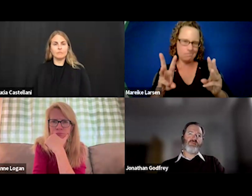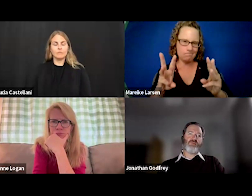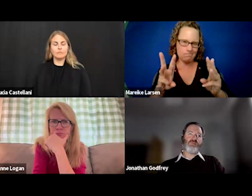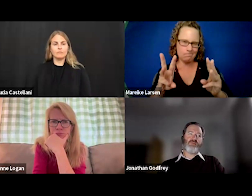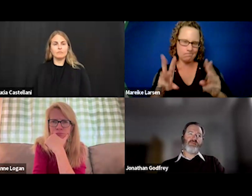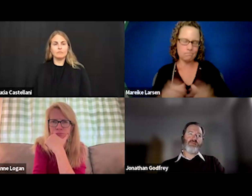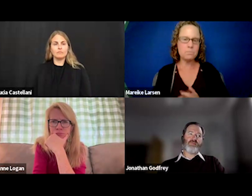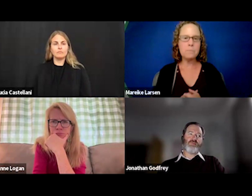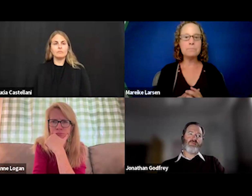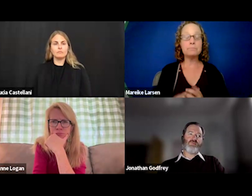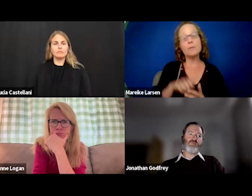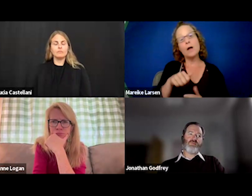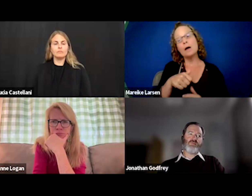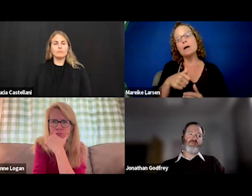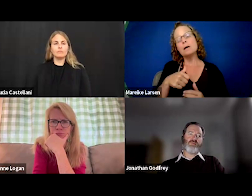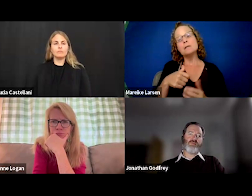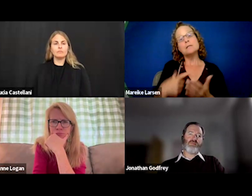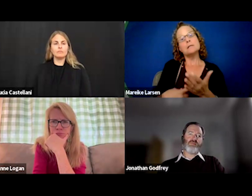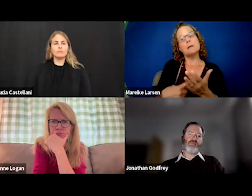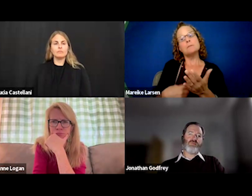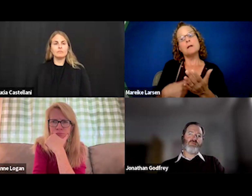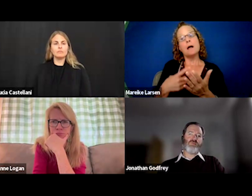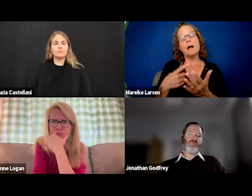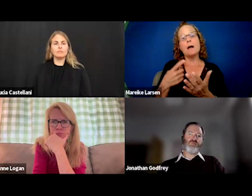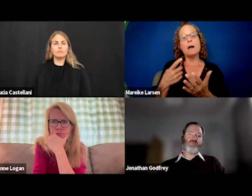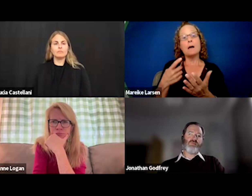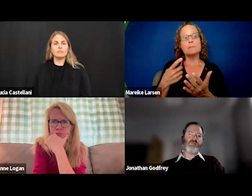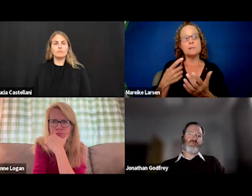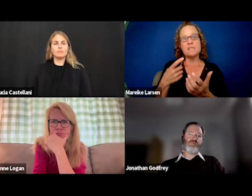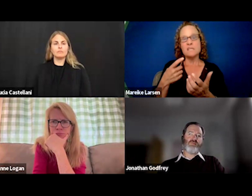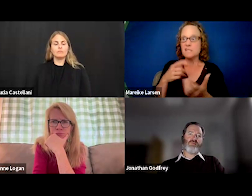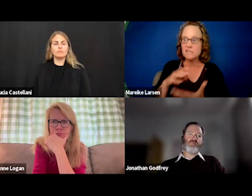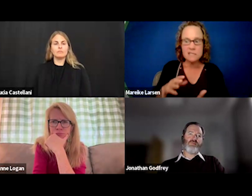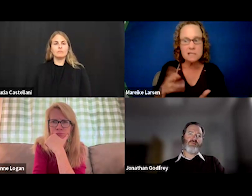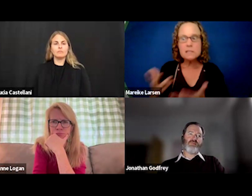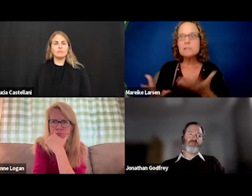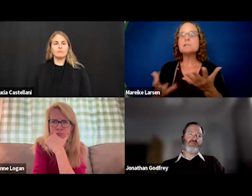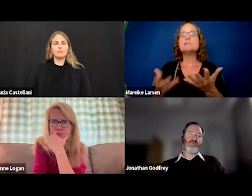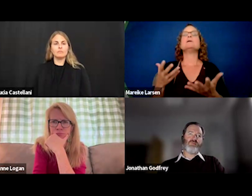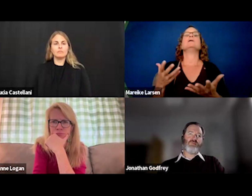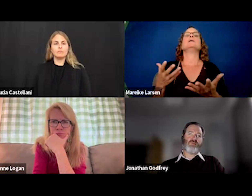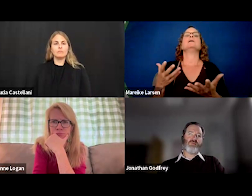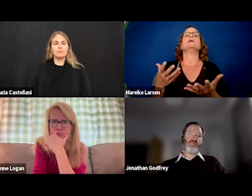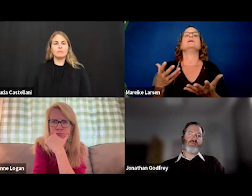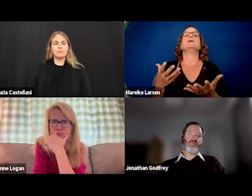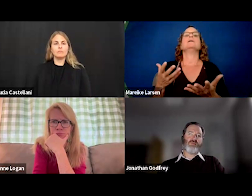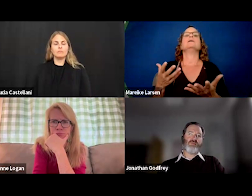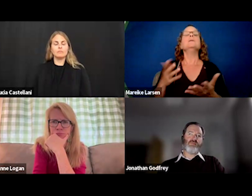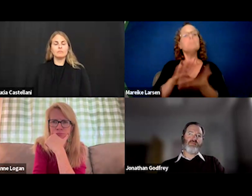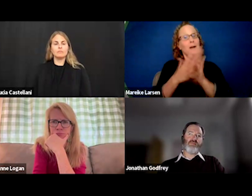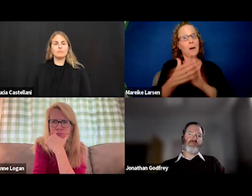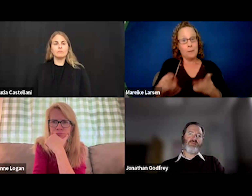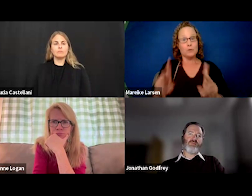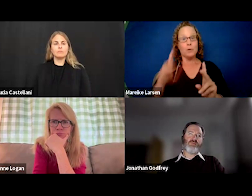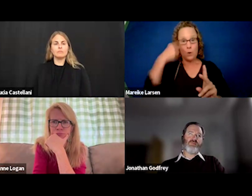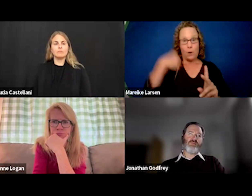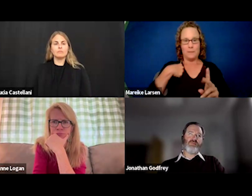And other times, this also turned into-- this has turned into an opportunity for me to do research-- yeah.